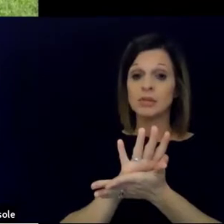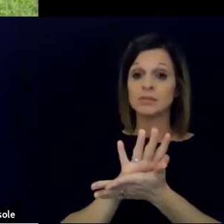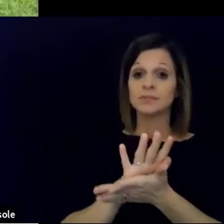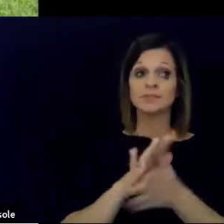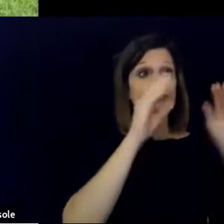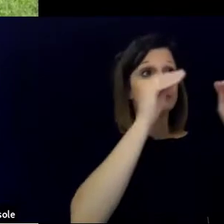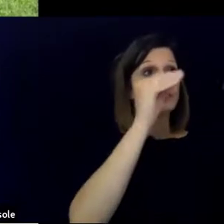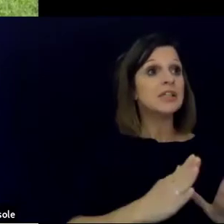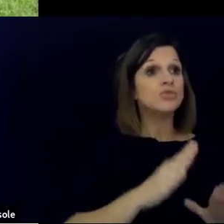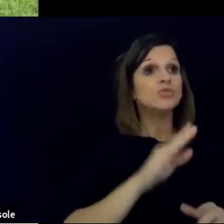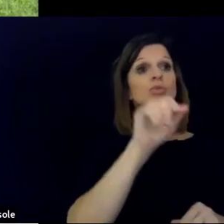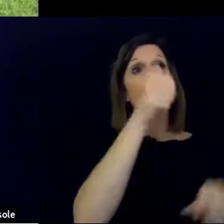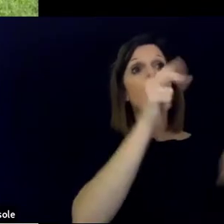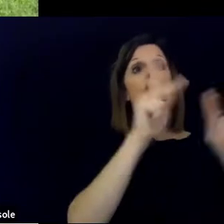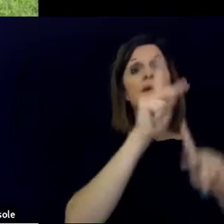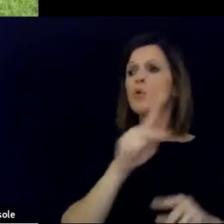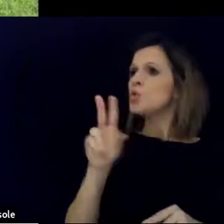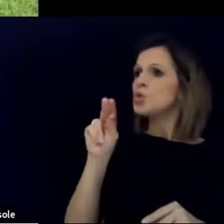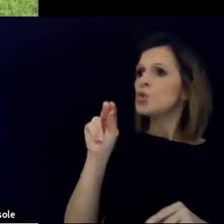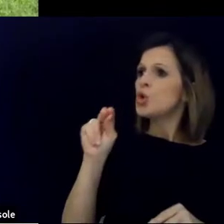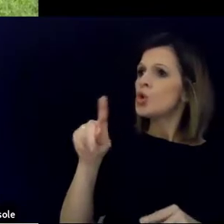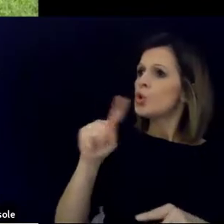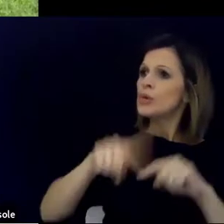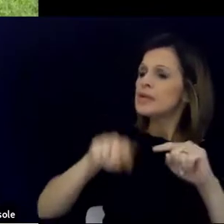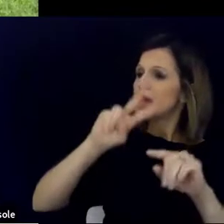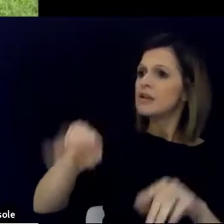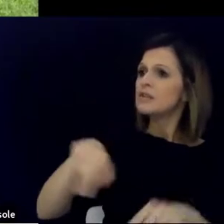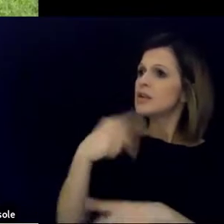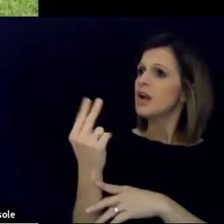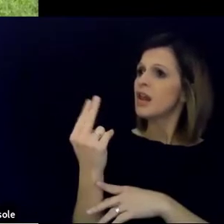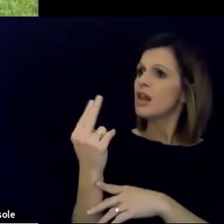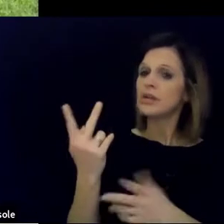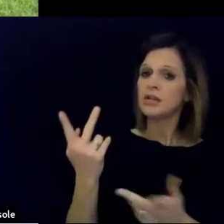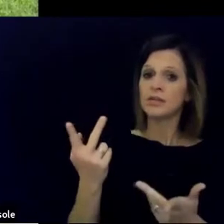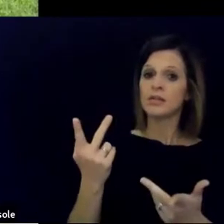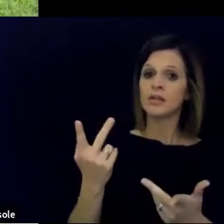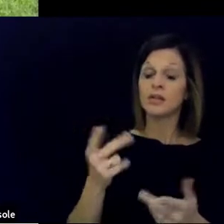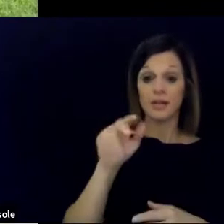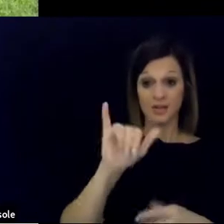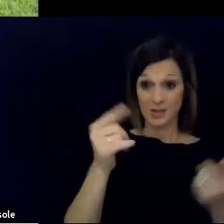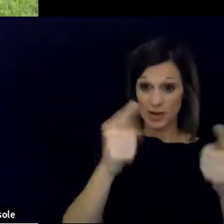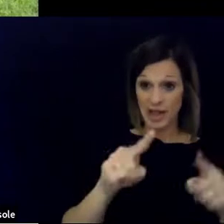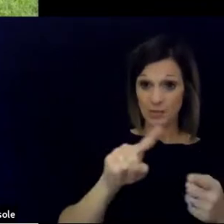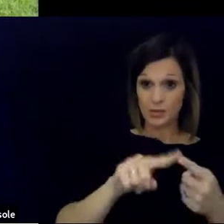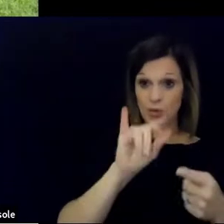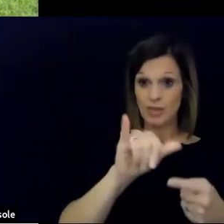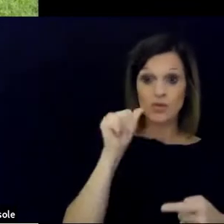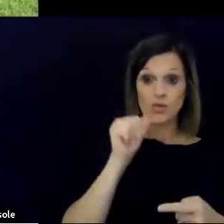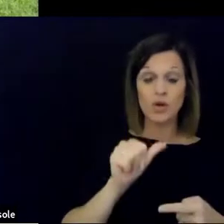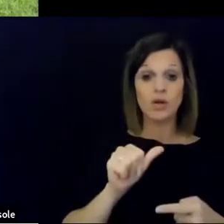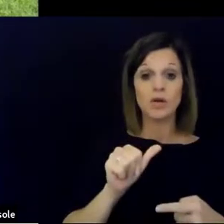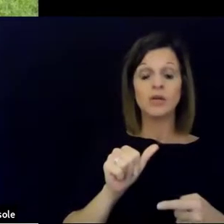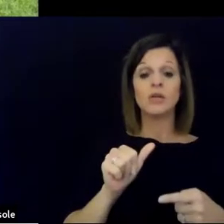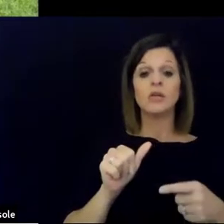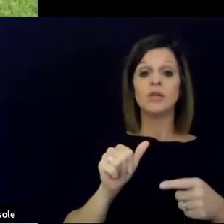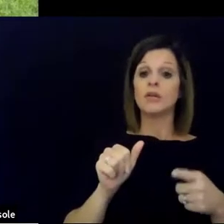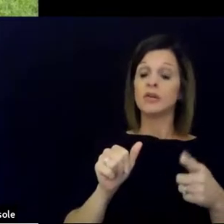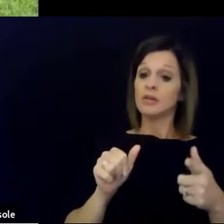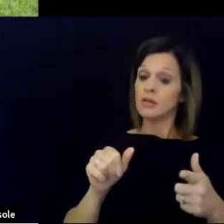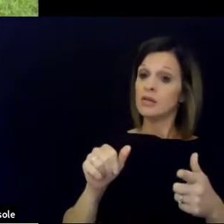"No, no, no, you may not hang upside down. No, no, you can't do that." This is what happened to this girl. It got so bad that they were isolating her from the class